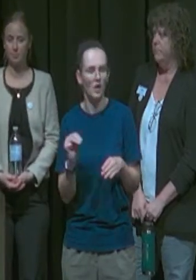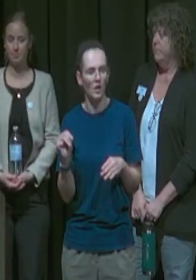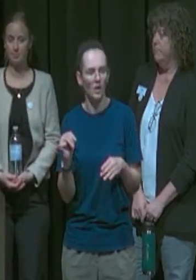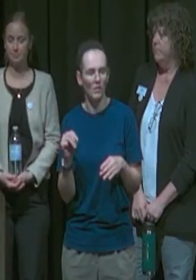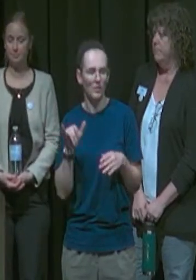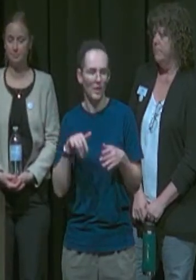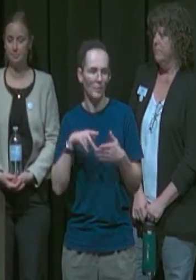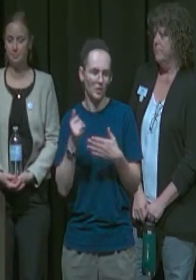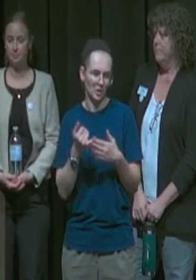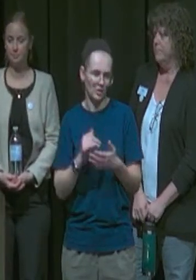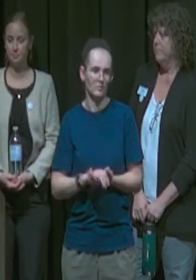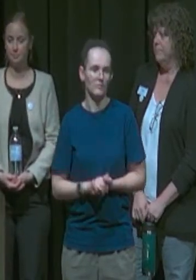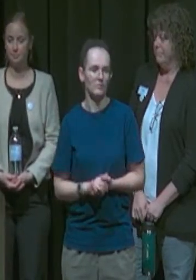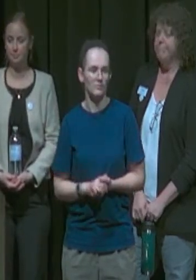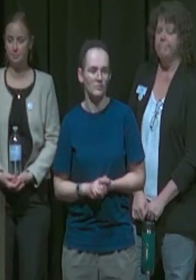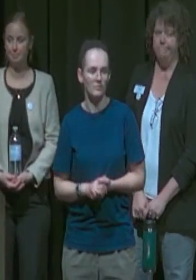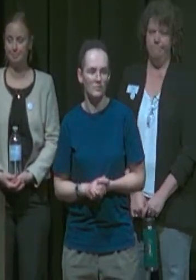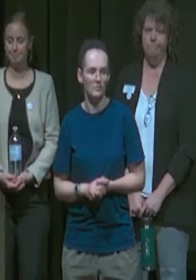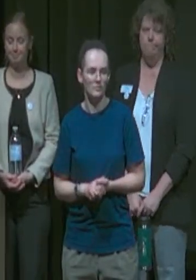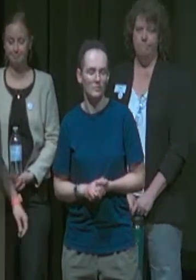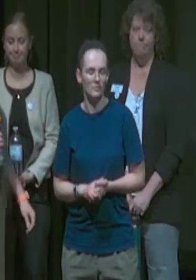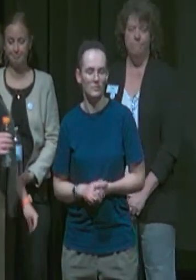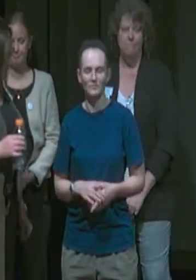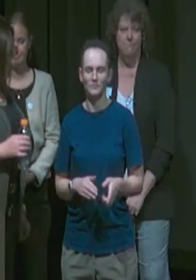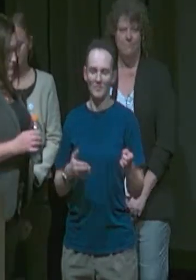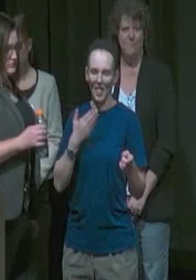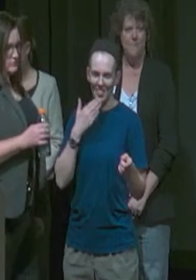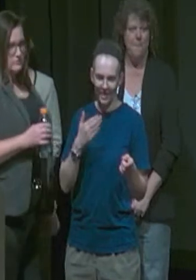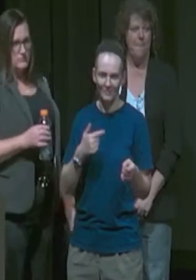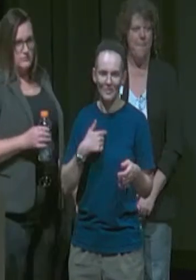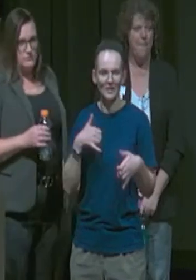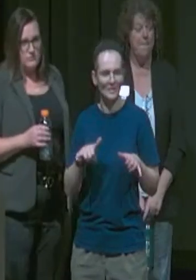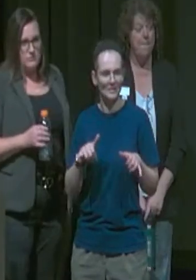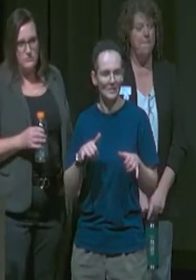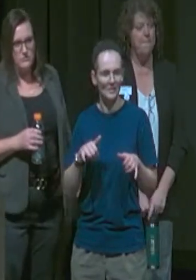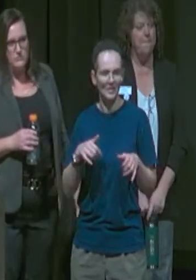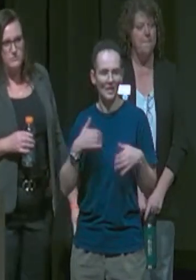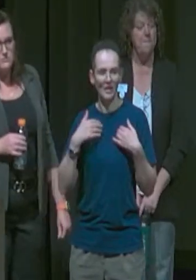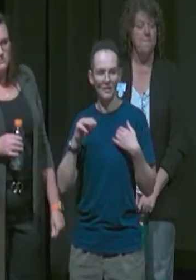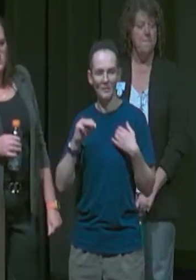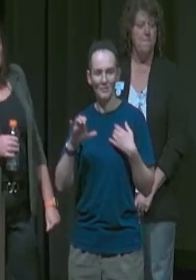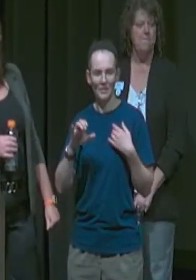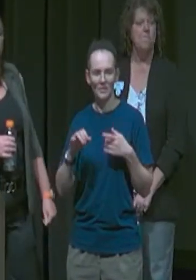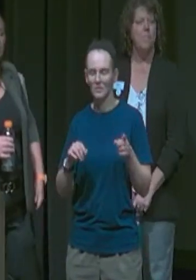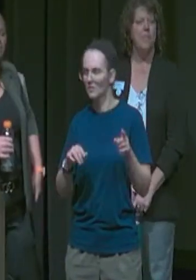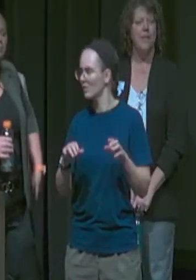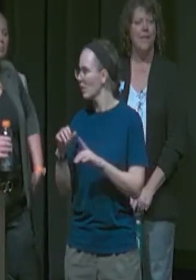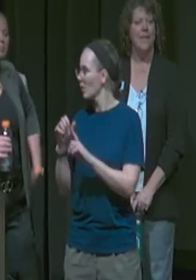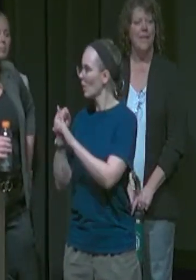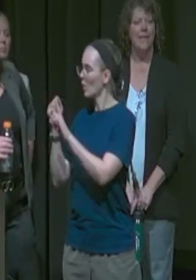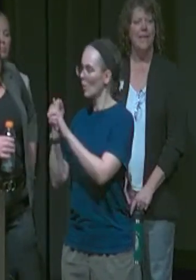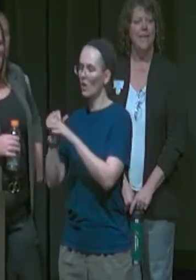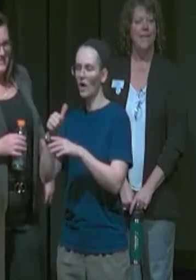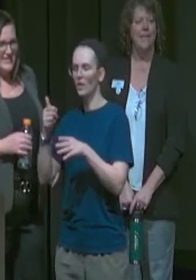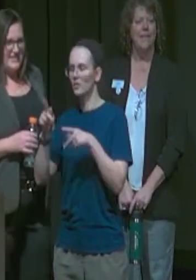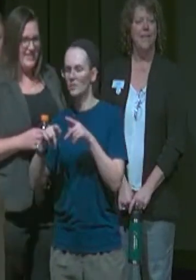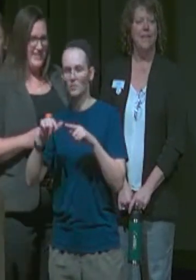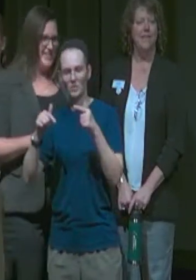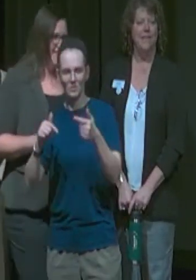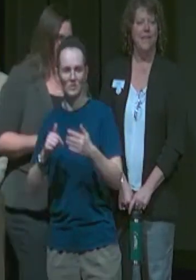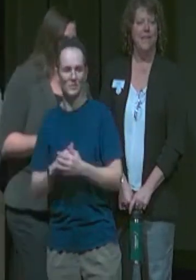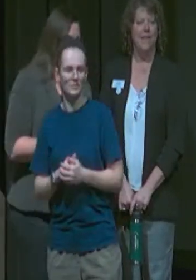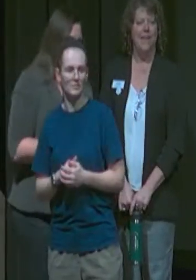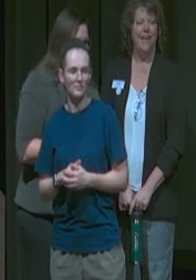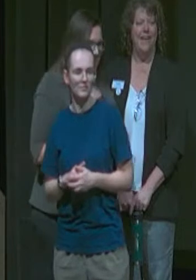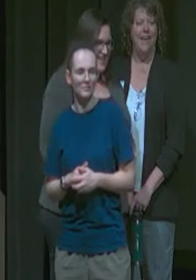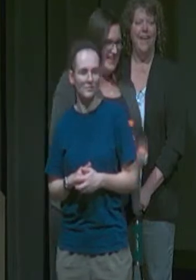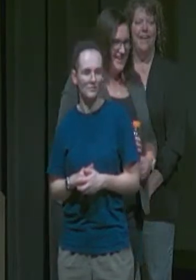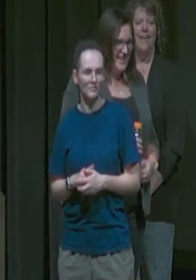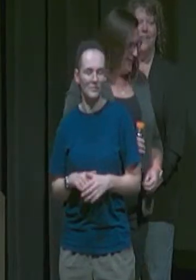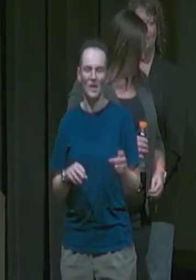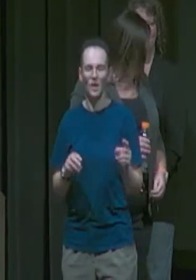that project thank you well I still have the microphone um this is just a quickie